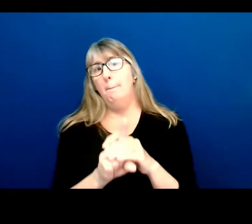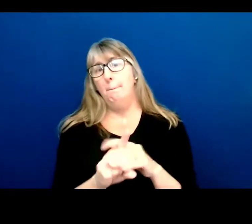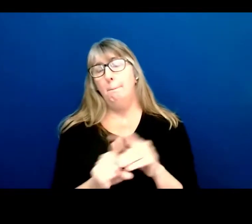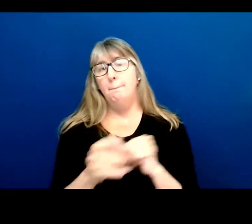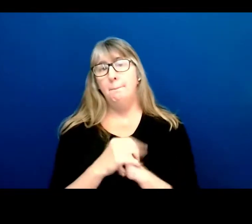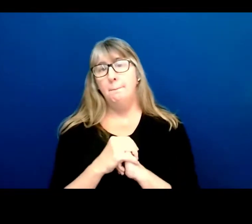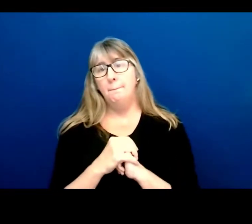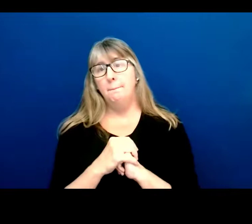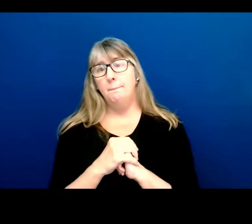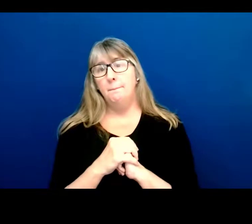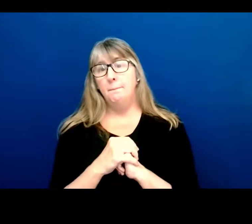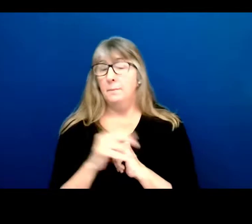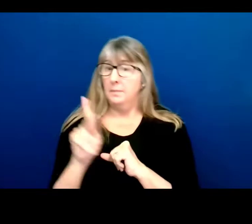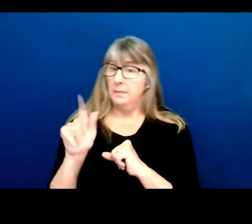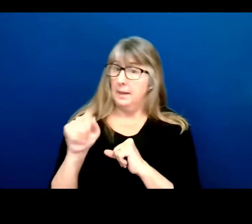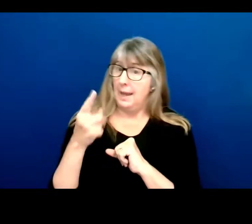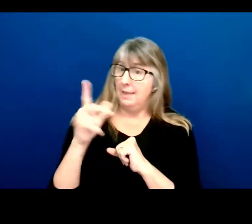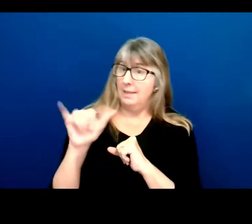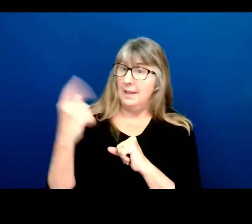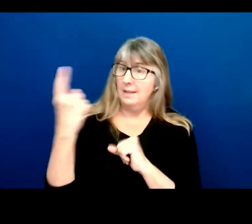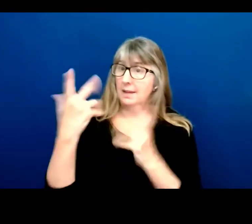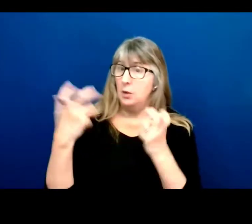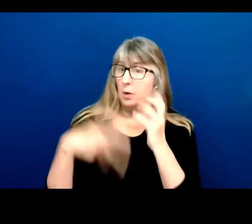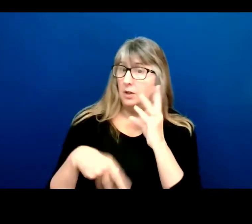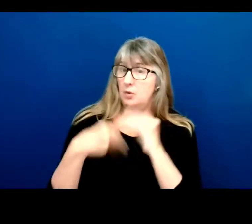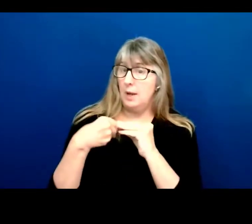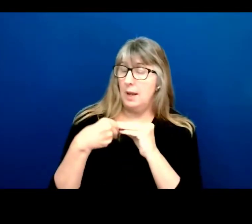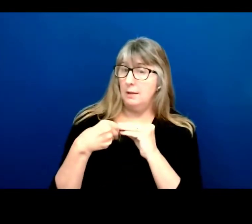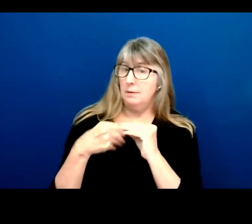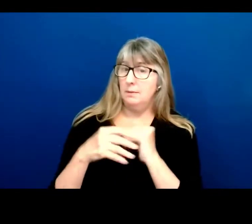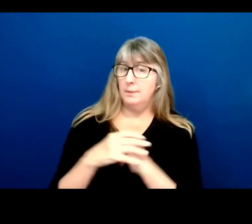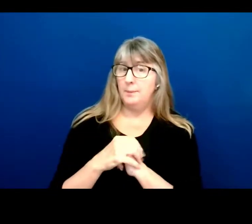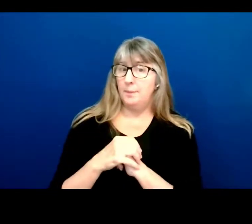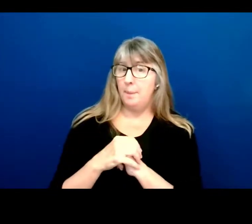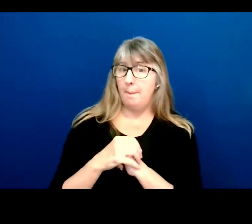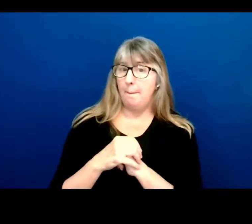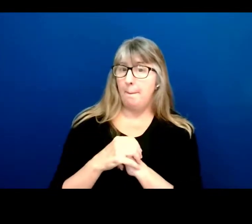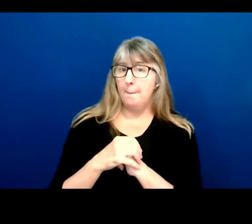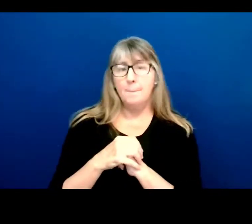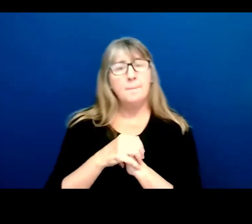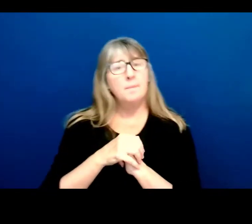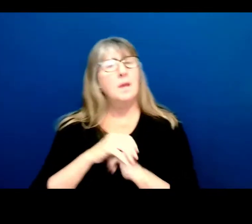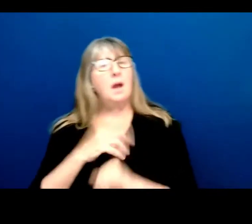Kathy, did you have anything you wanted to add to that? Kathy Hancock: Well, just for example,